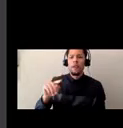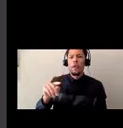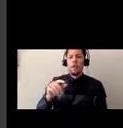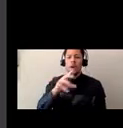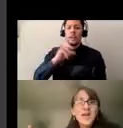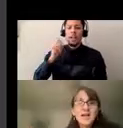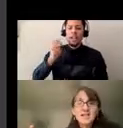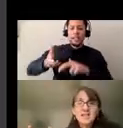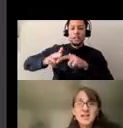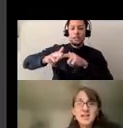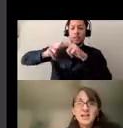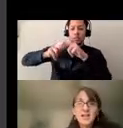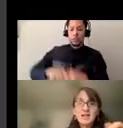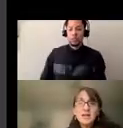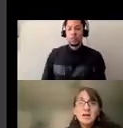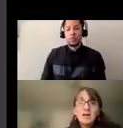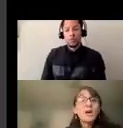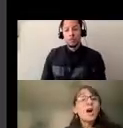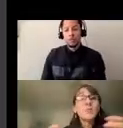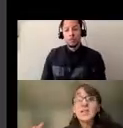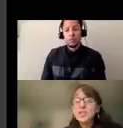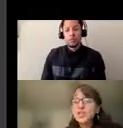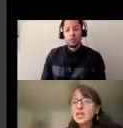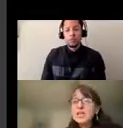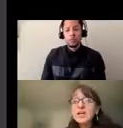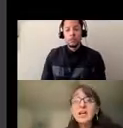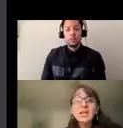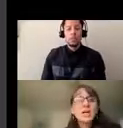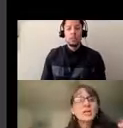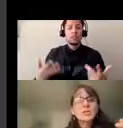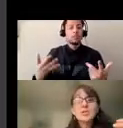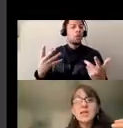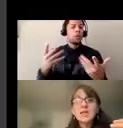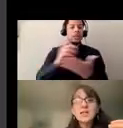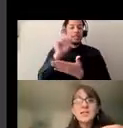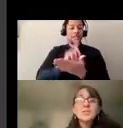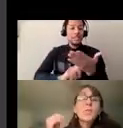Creating through that design a common agenda and understanding.